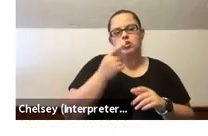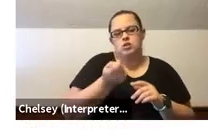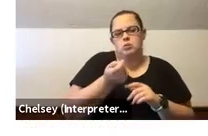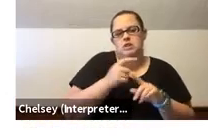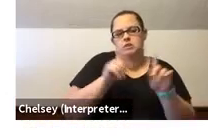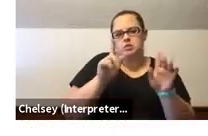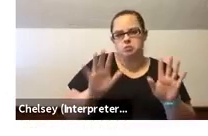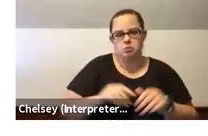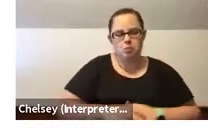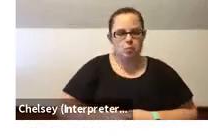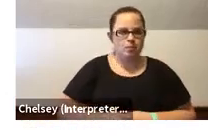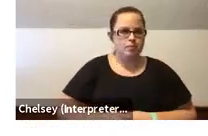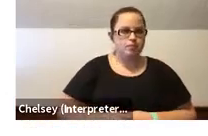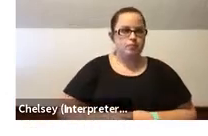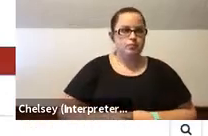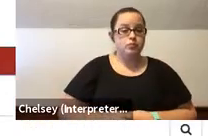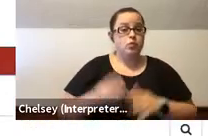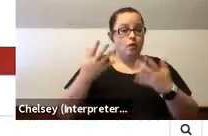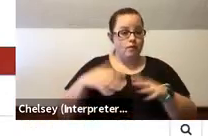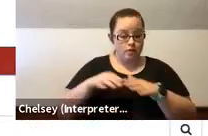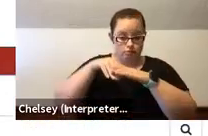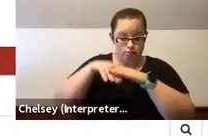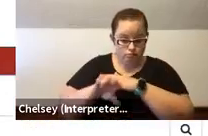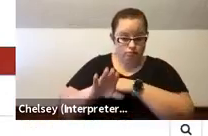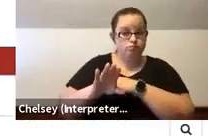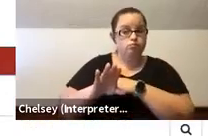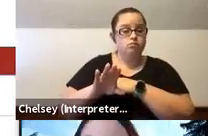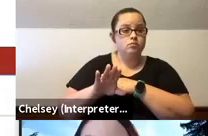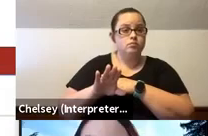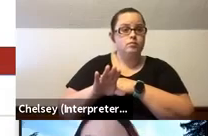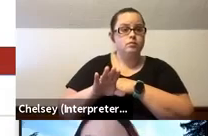Sage Talbot: Okay, so once you login Sage Talbot: It's going to bring you to your dashboard here.